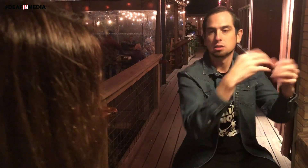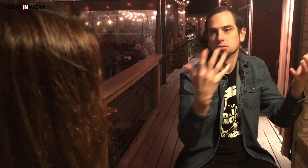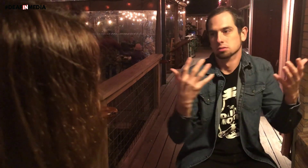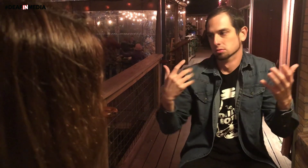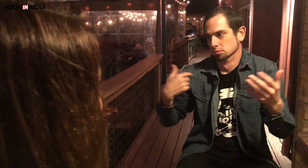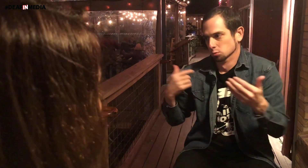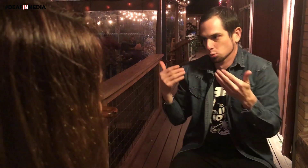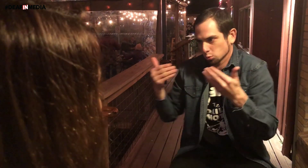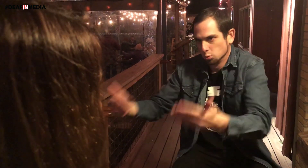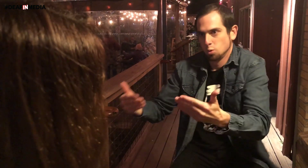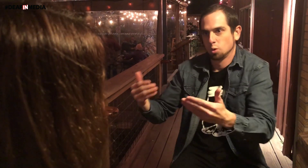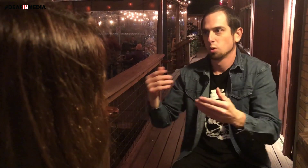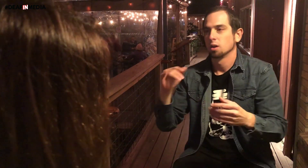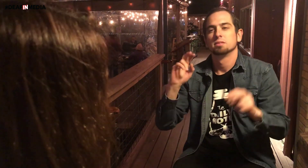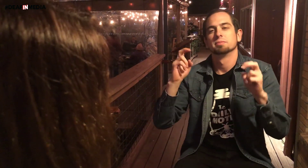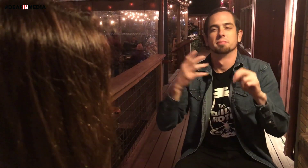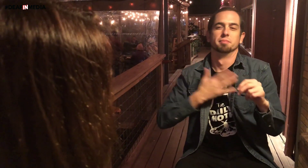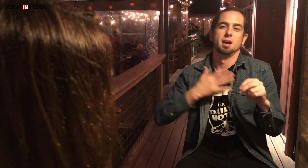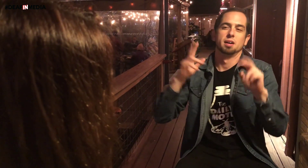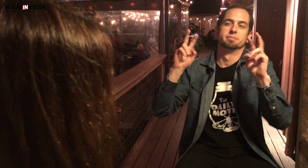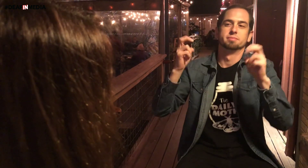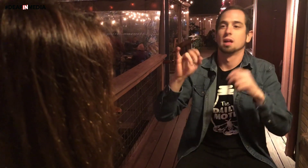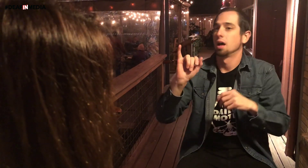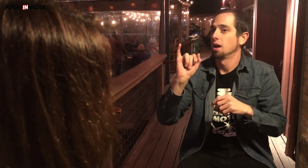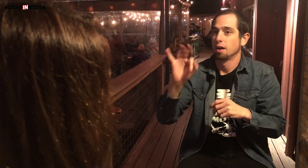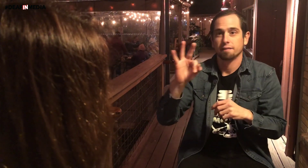We’re just going ahead and doing it ourselves. The way I say it is,